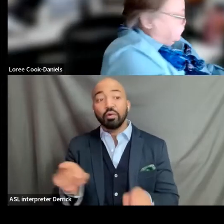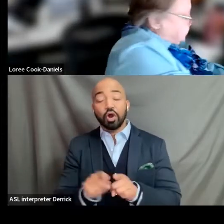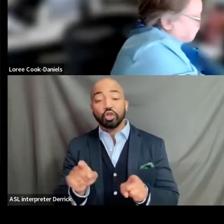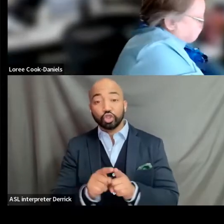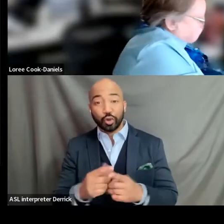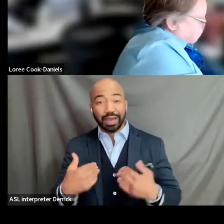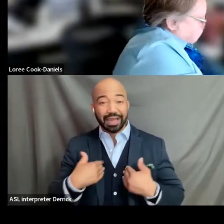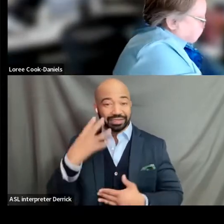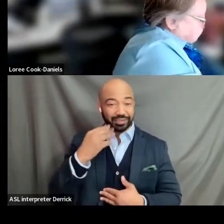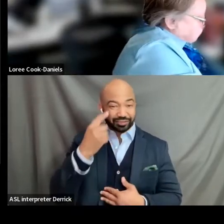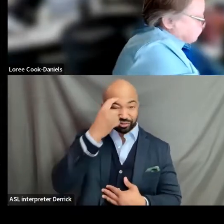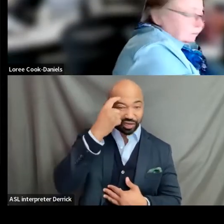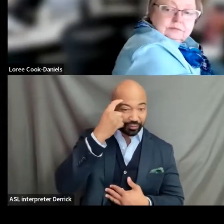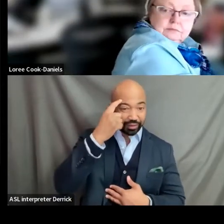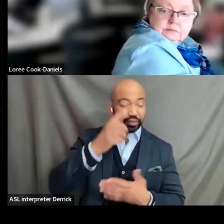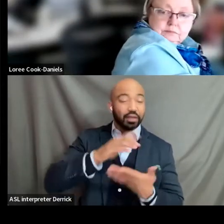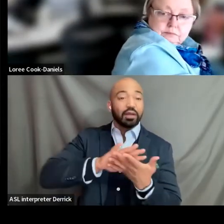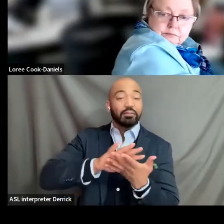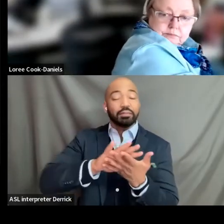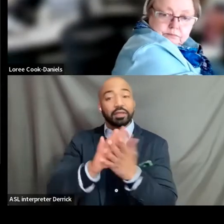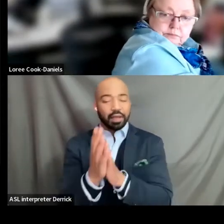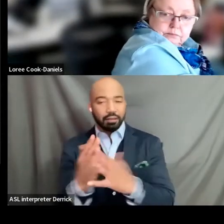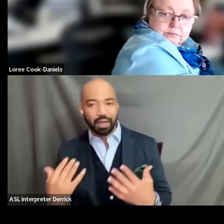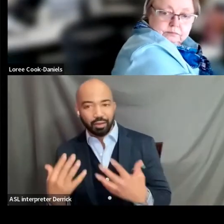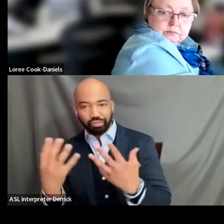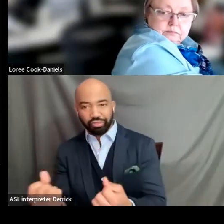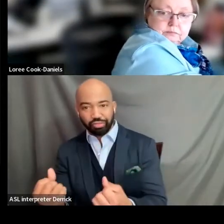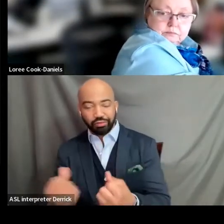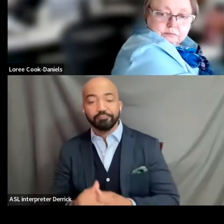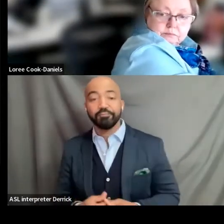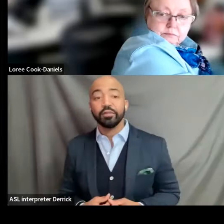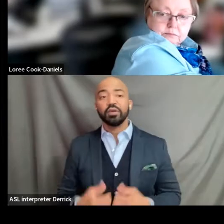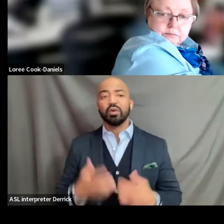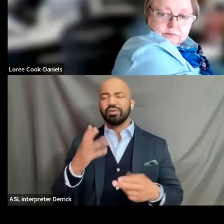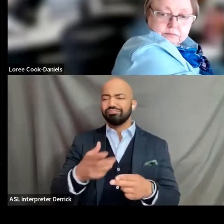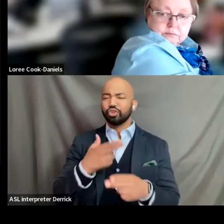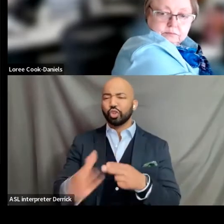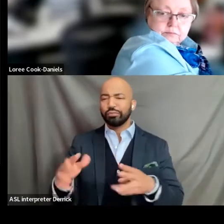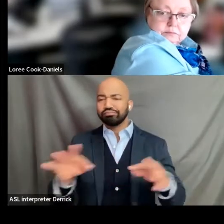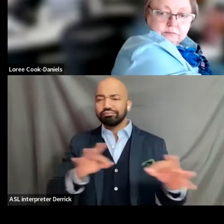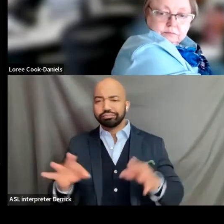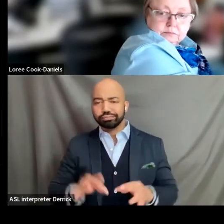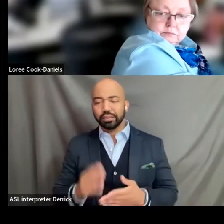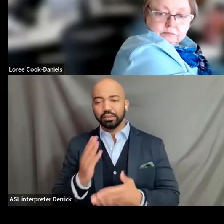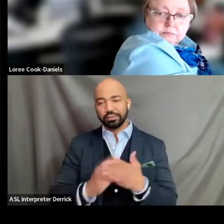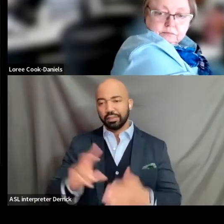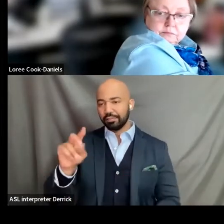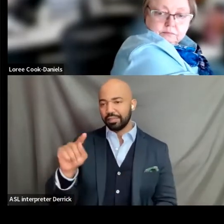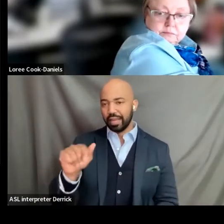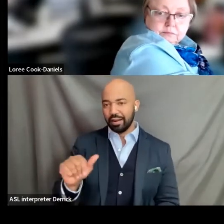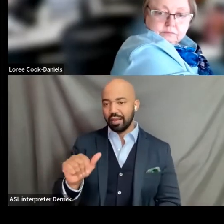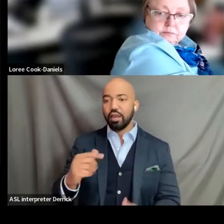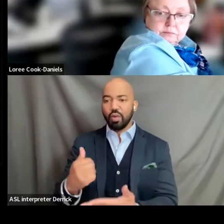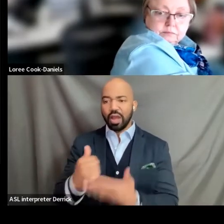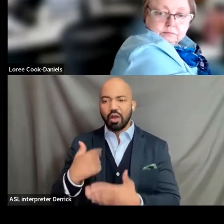One of the things that we're always asked and this is just gonna be a very brief review of some of the data that will help ground us today